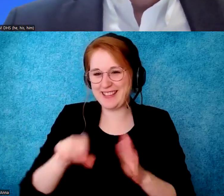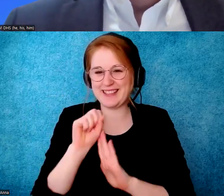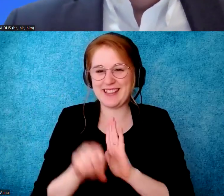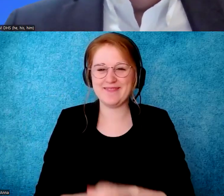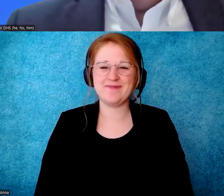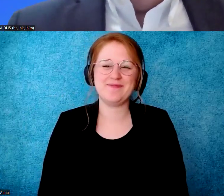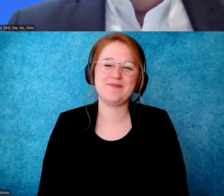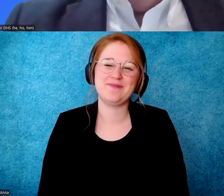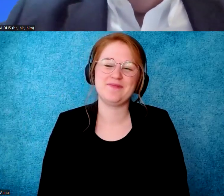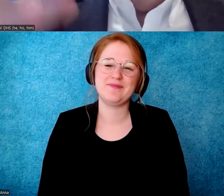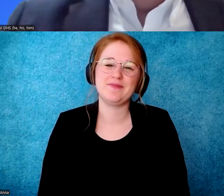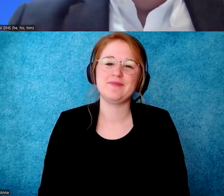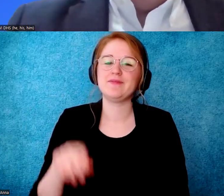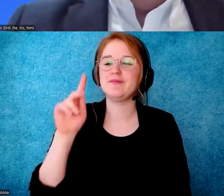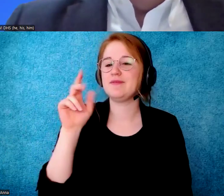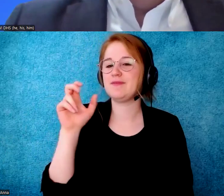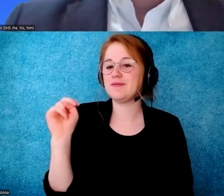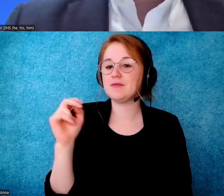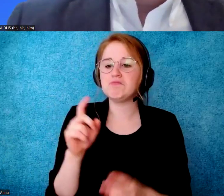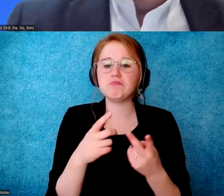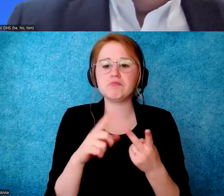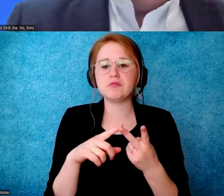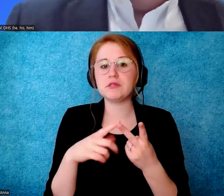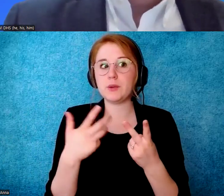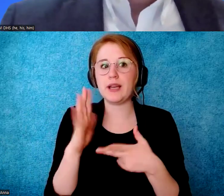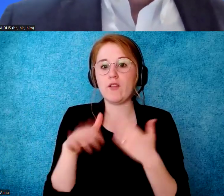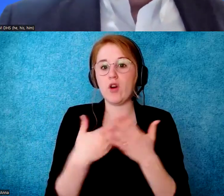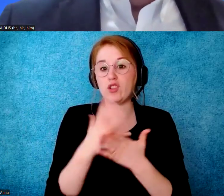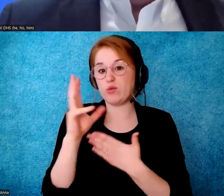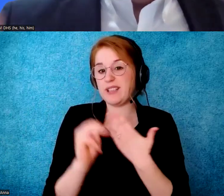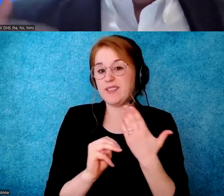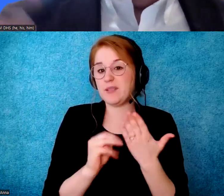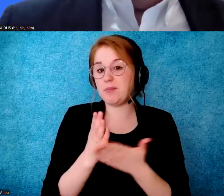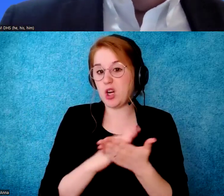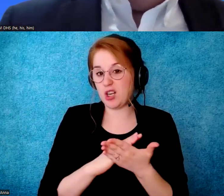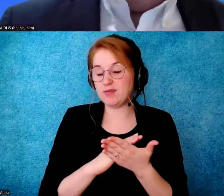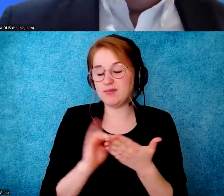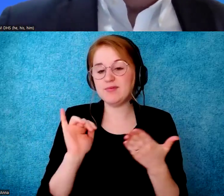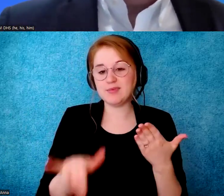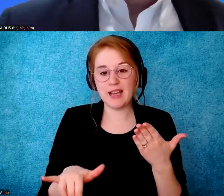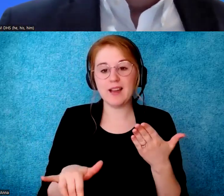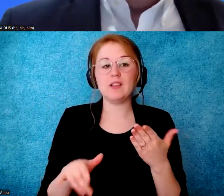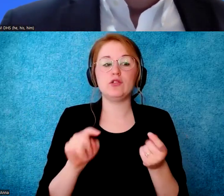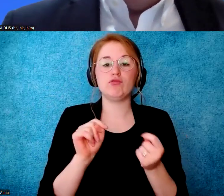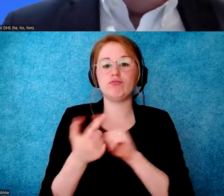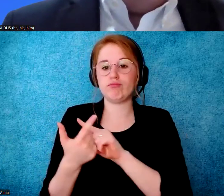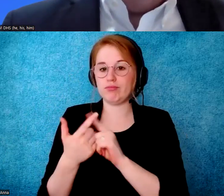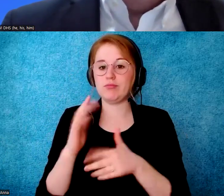And then on the other side, you know, we have all of, the curriculum part of it that then was also translated into Spanish